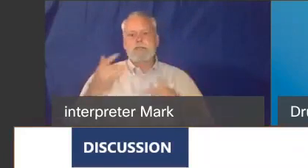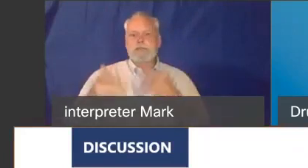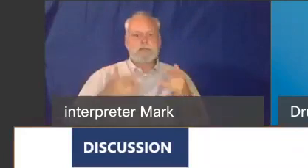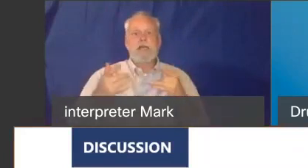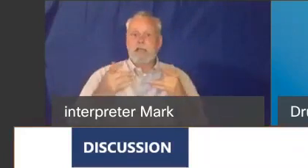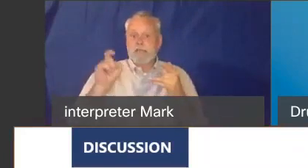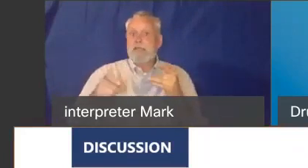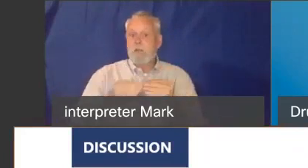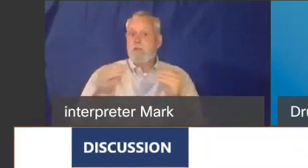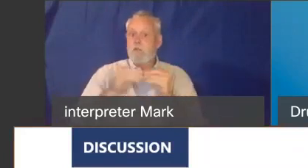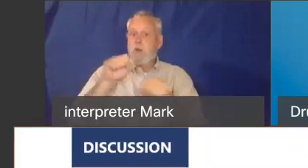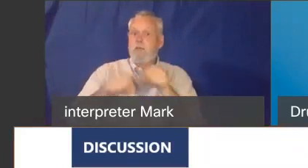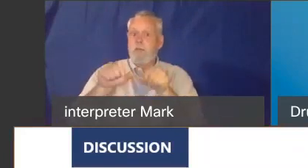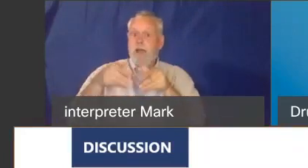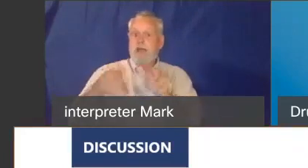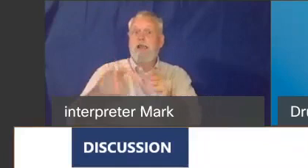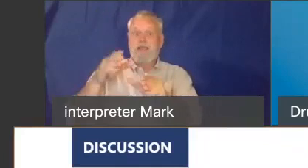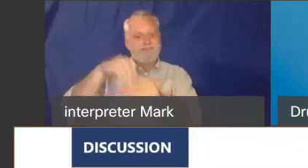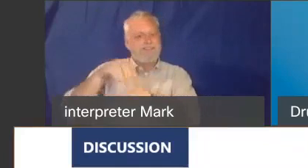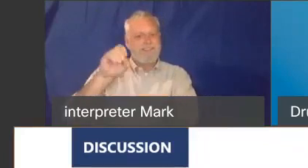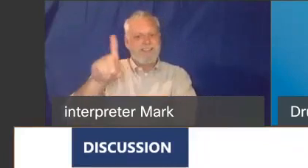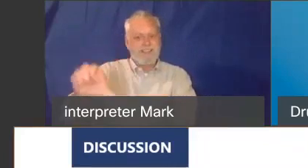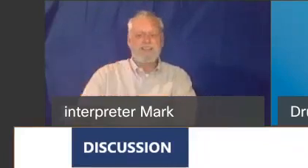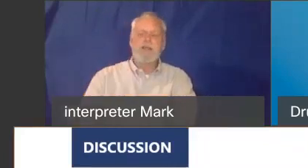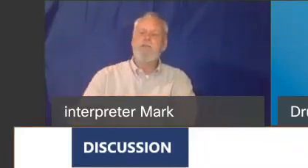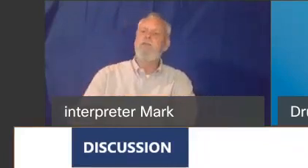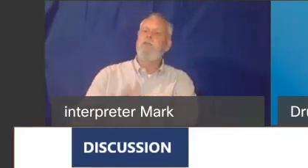Thank you and I'll jump in on that 1.